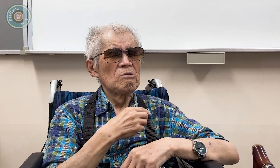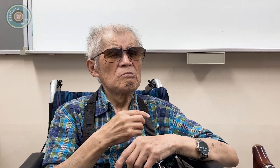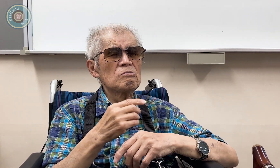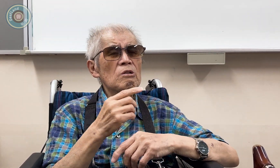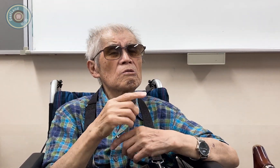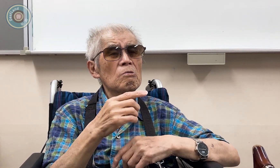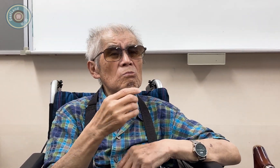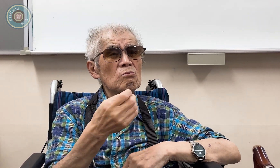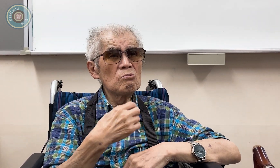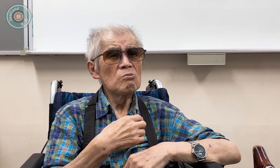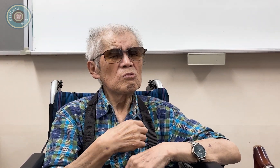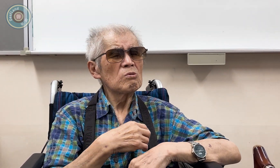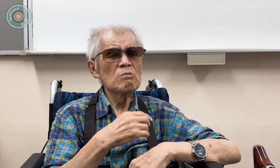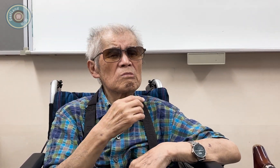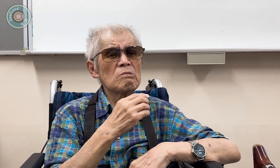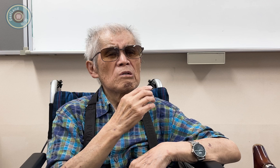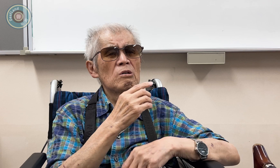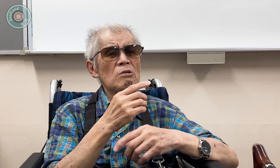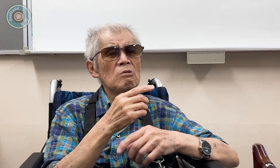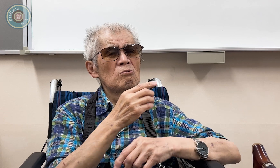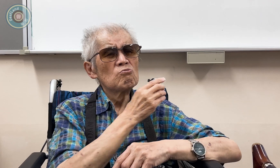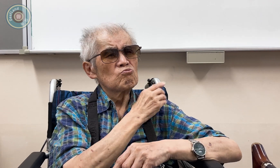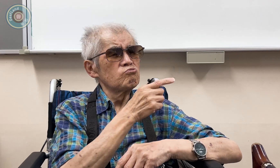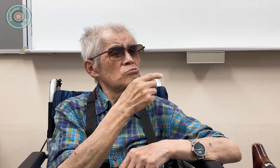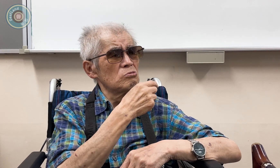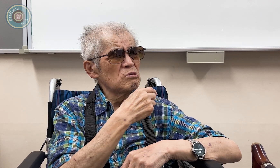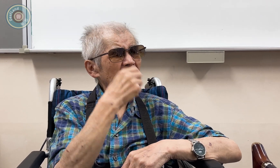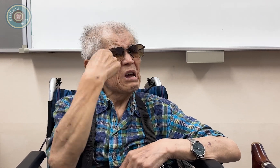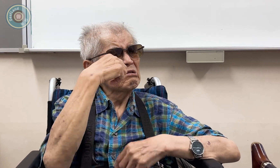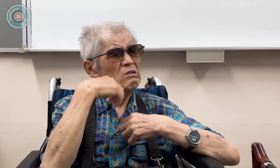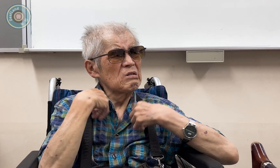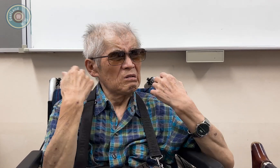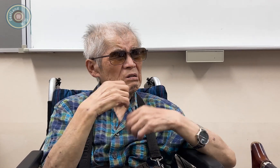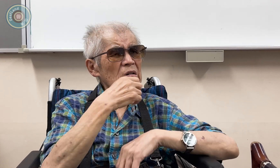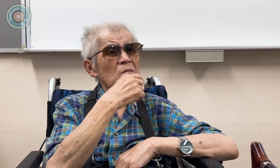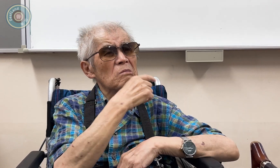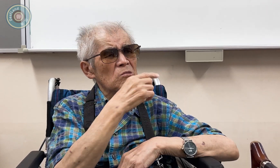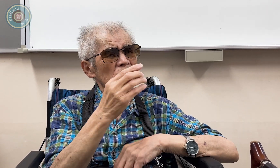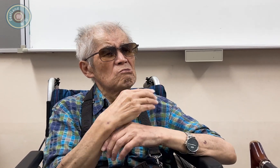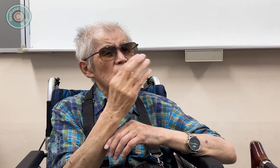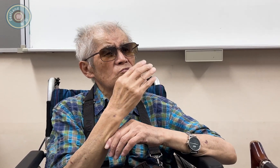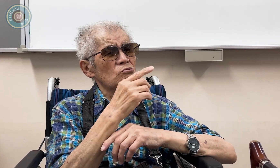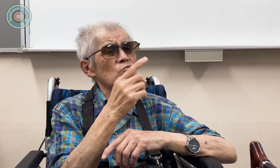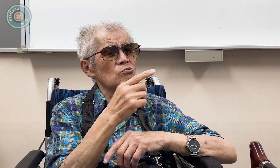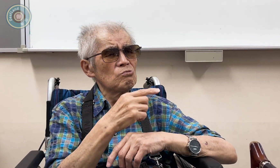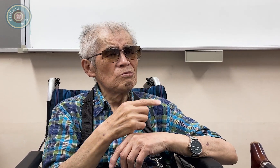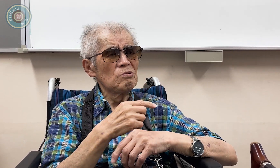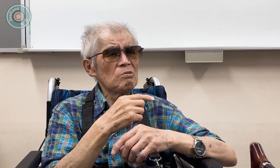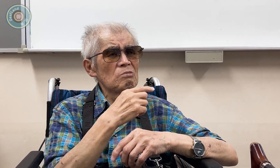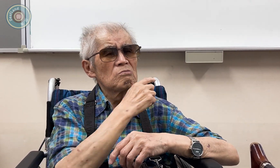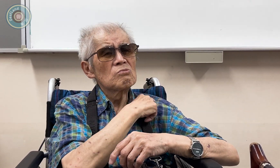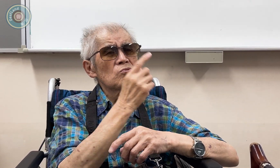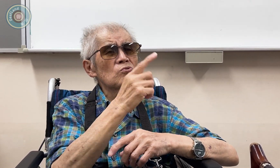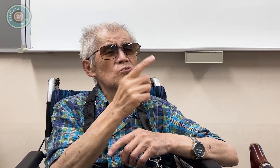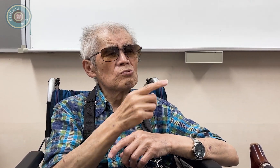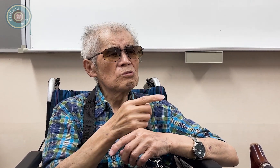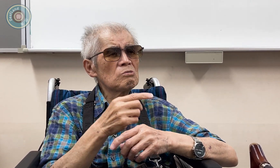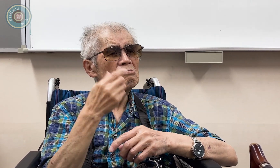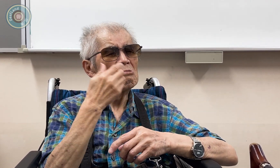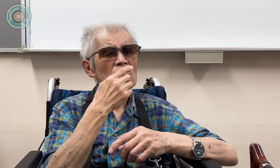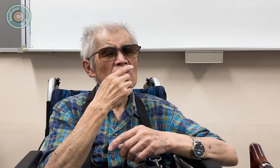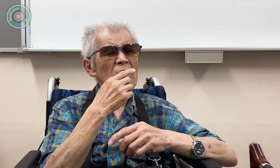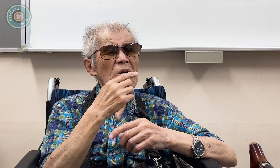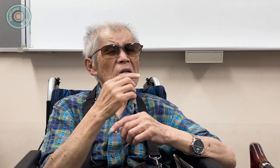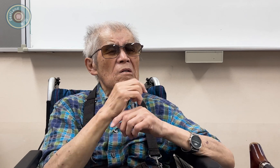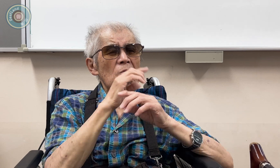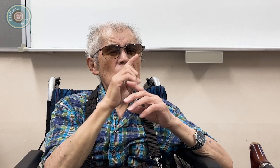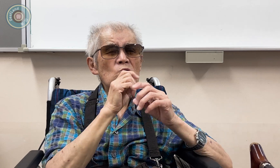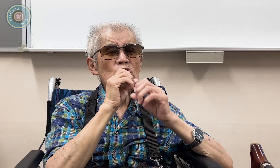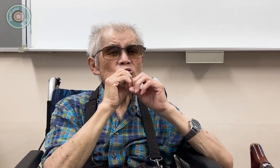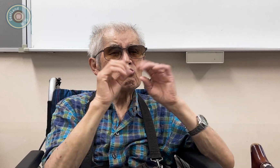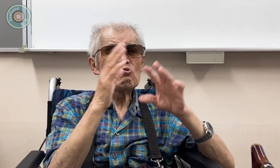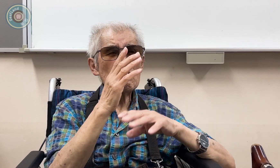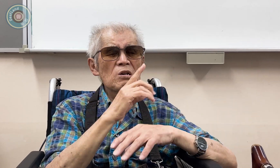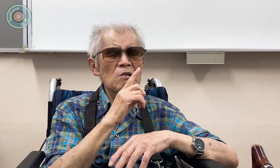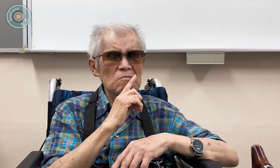Especially when it was hot, I was always asked about the scar on my shoulder